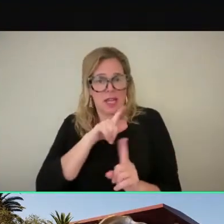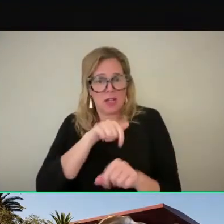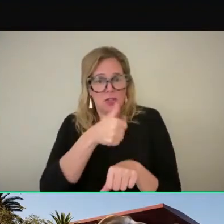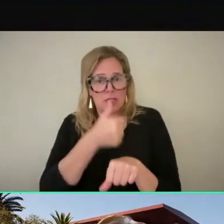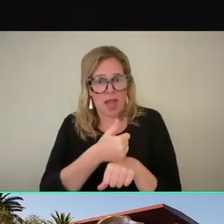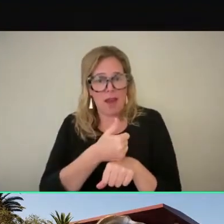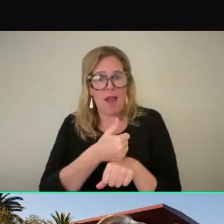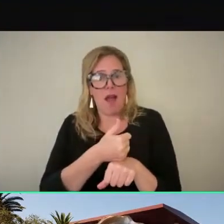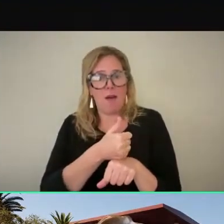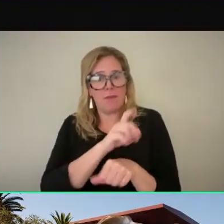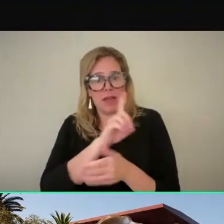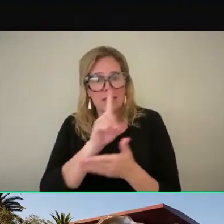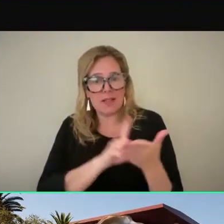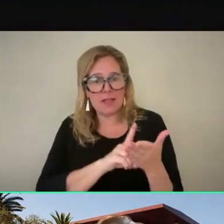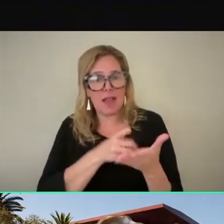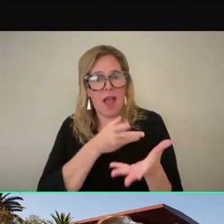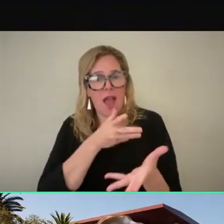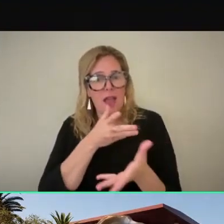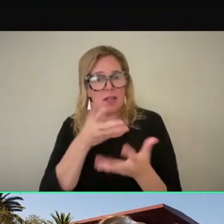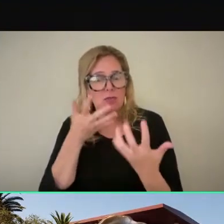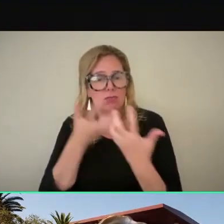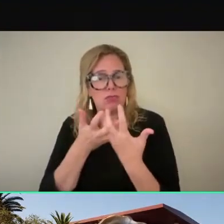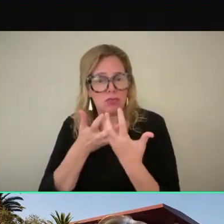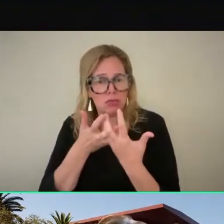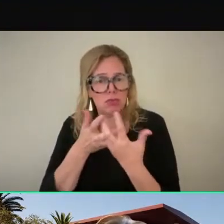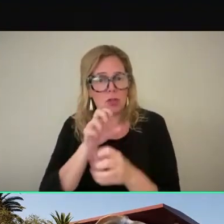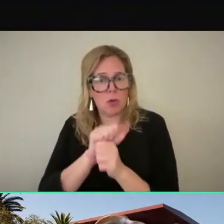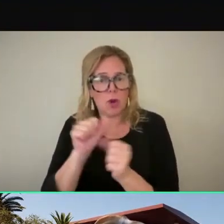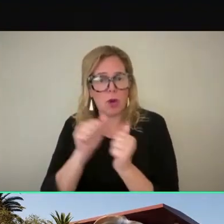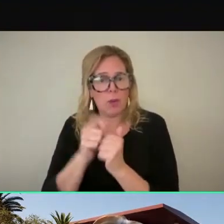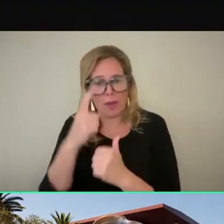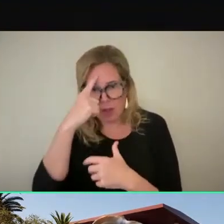For the most part, not general health care clinics. They've also focused on pediatric